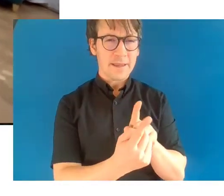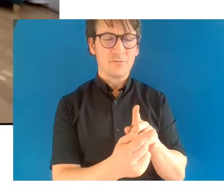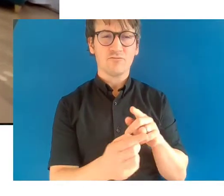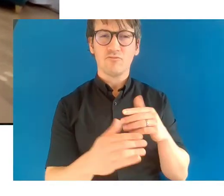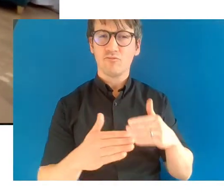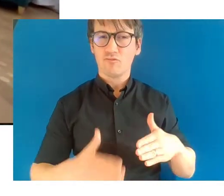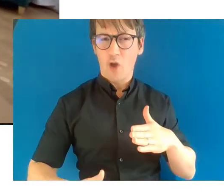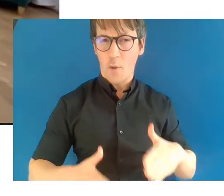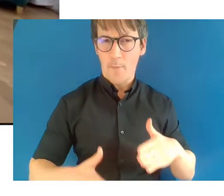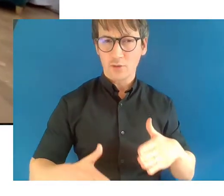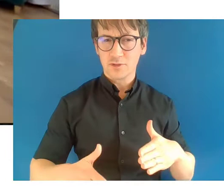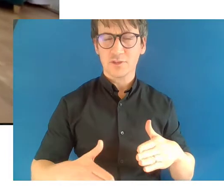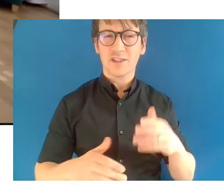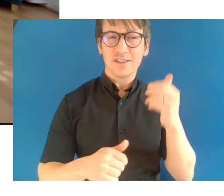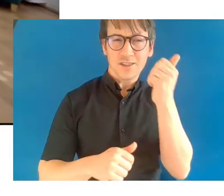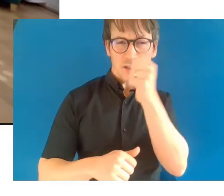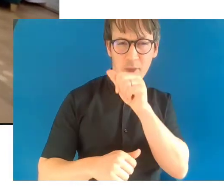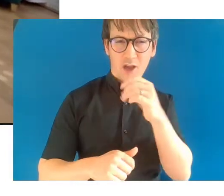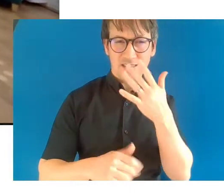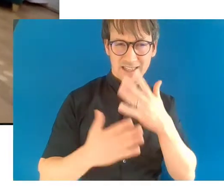smart technology that we’re using.